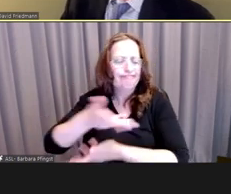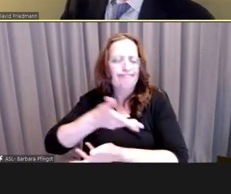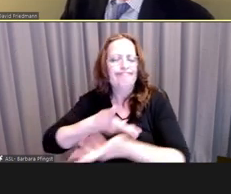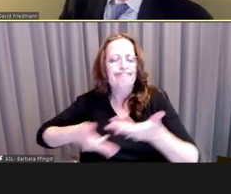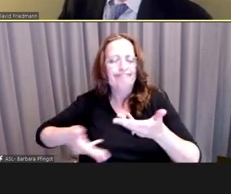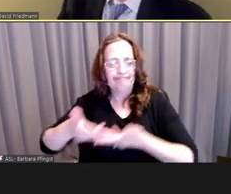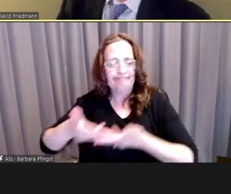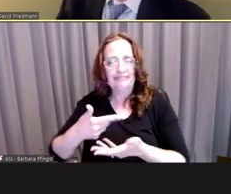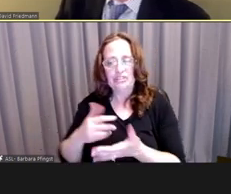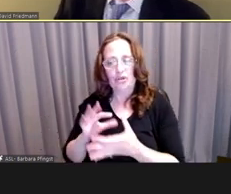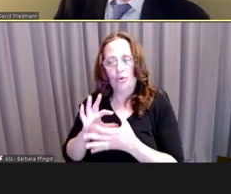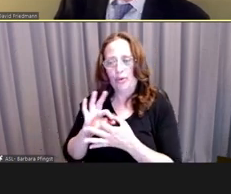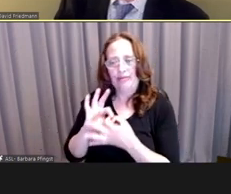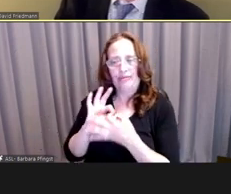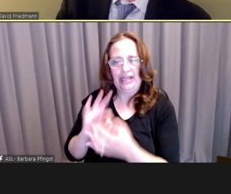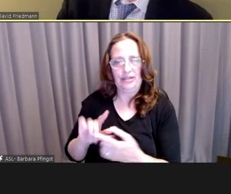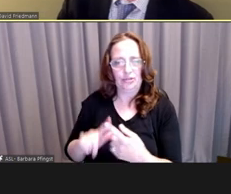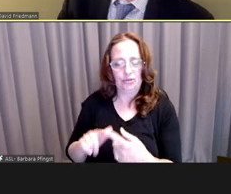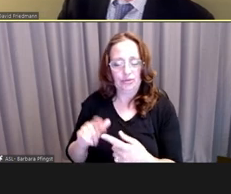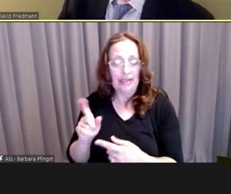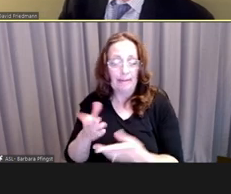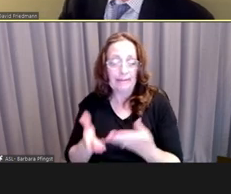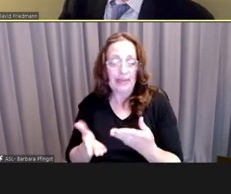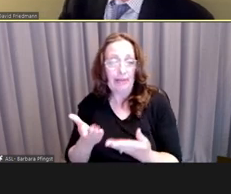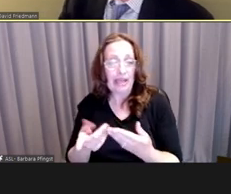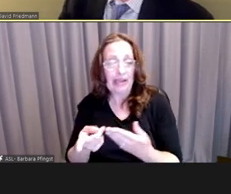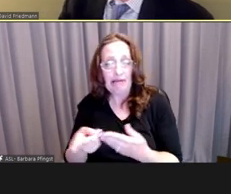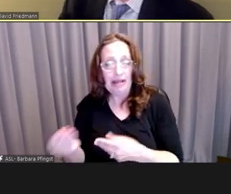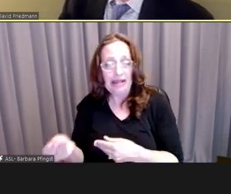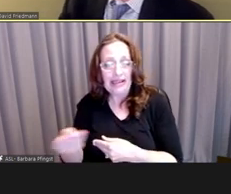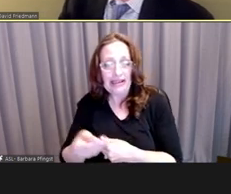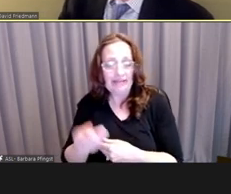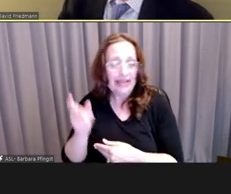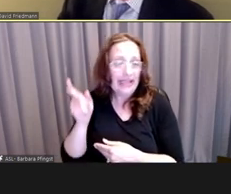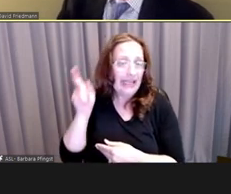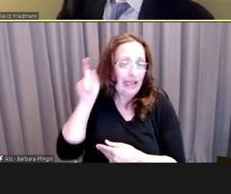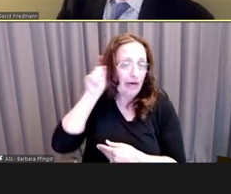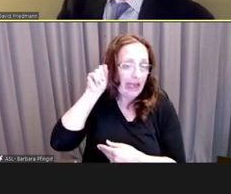Or how a child is doing with hearing aids. They're communicating with us about that as well. And it's